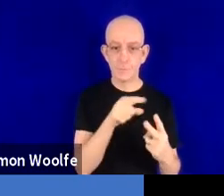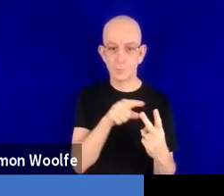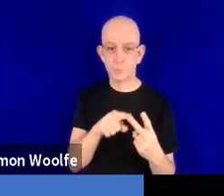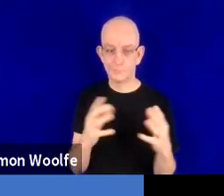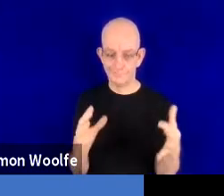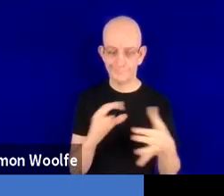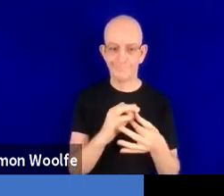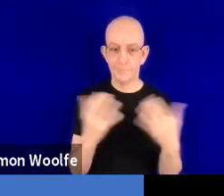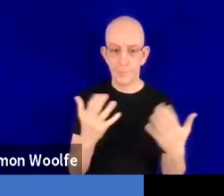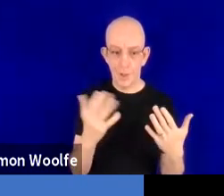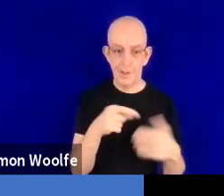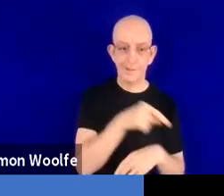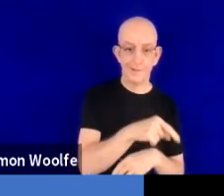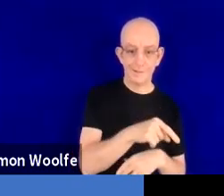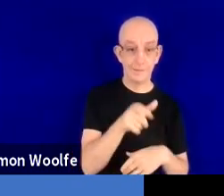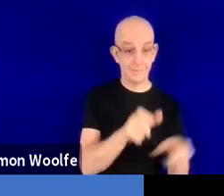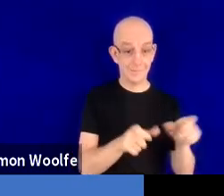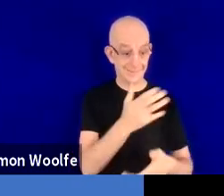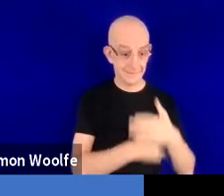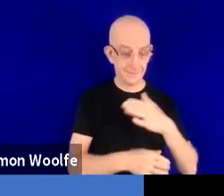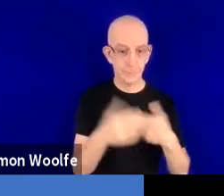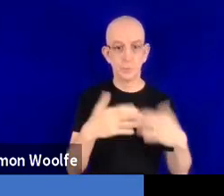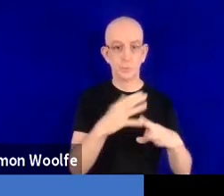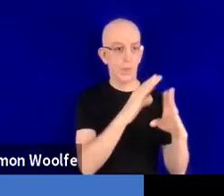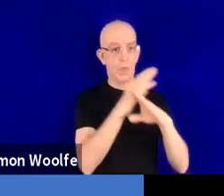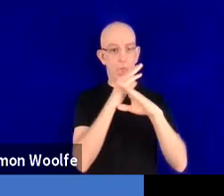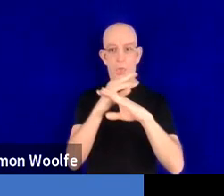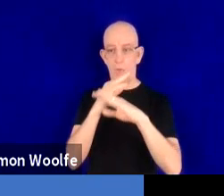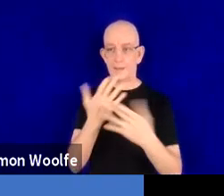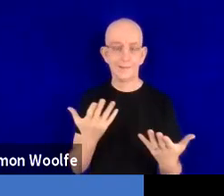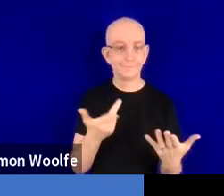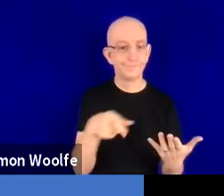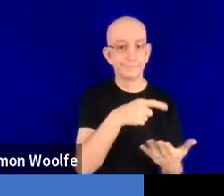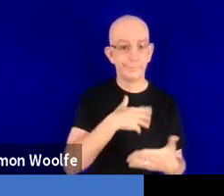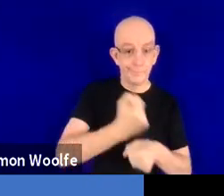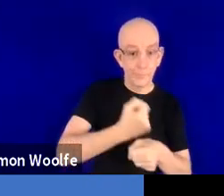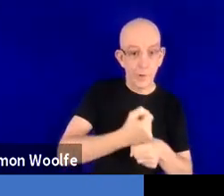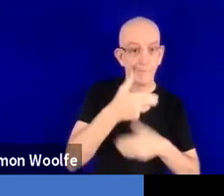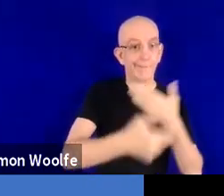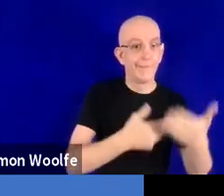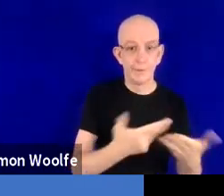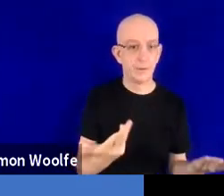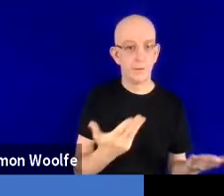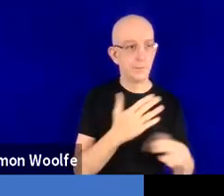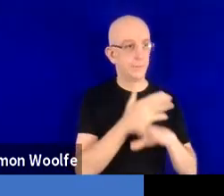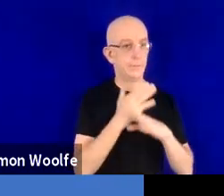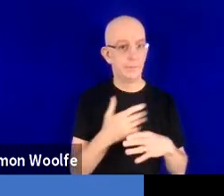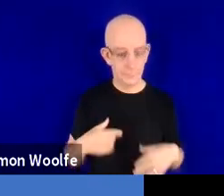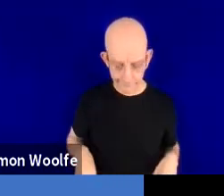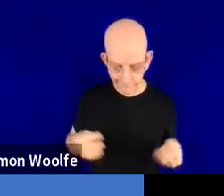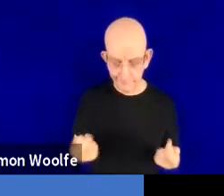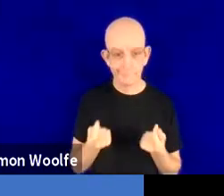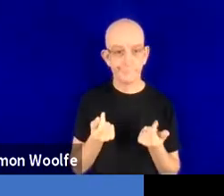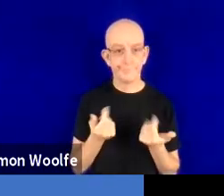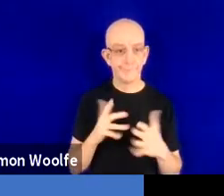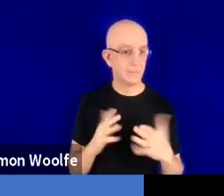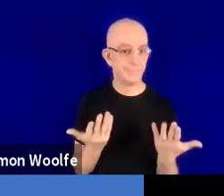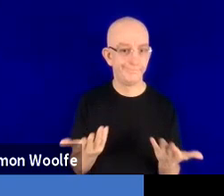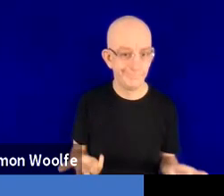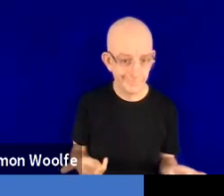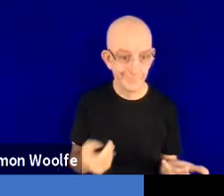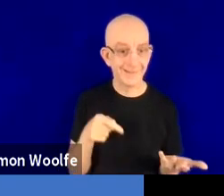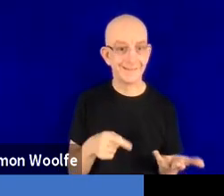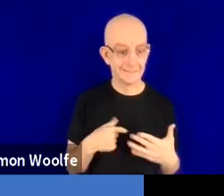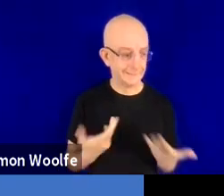which can be seen as an interaction of the kind of intrinsic capabilities, functionalities, functional limitations, and the environment